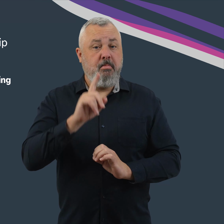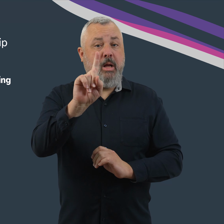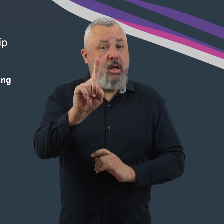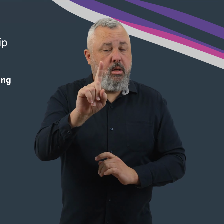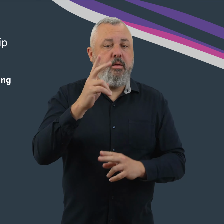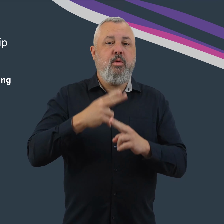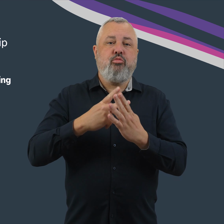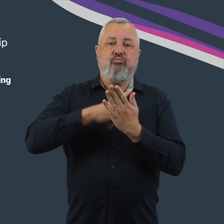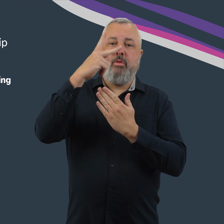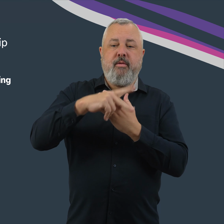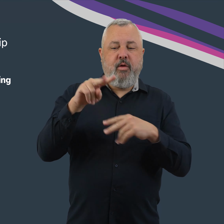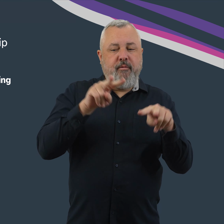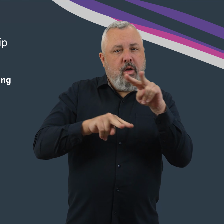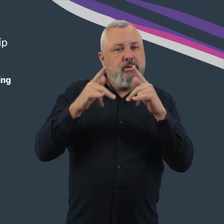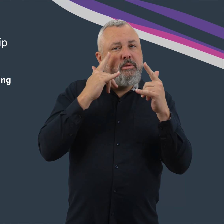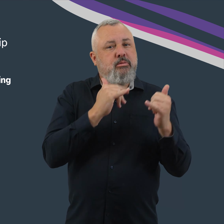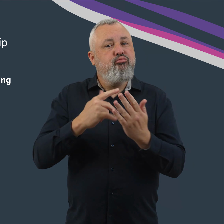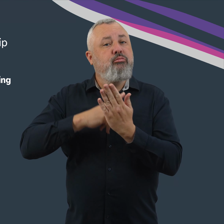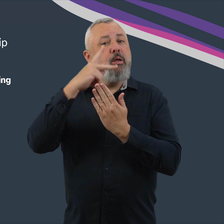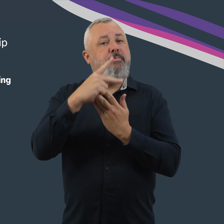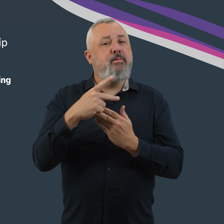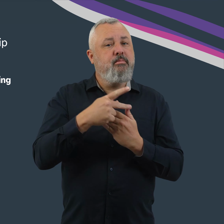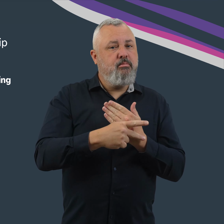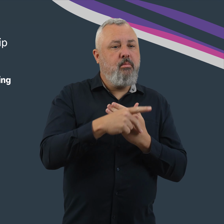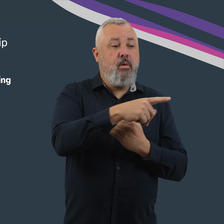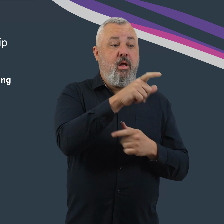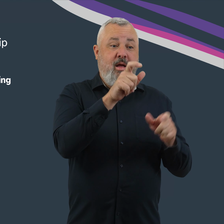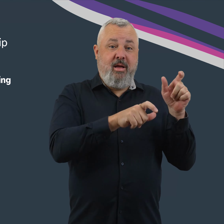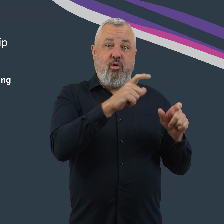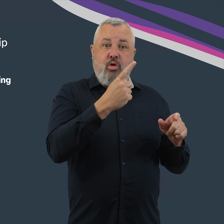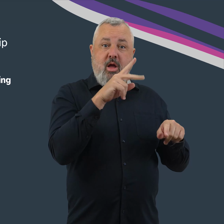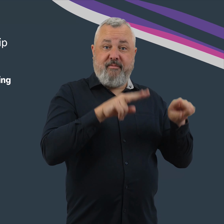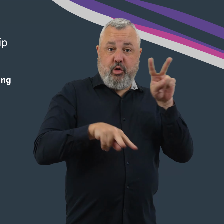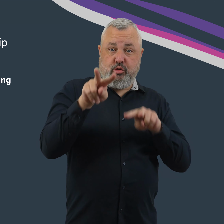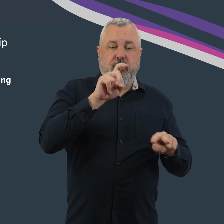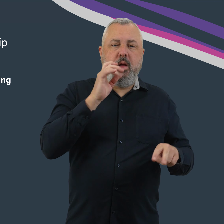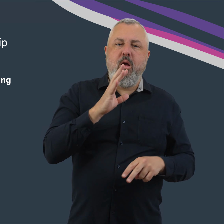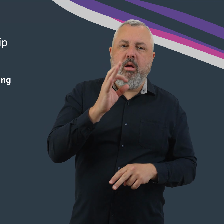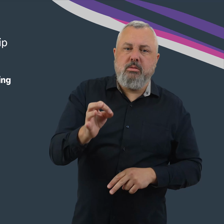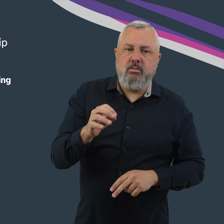However, as part of the program evaluation, evaluators will ask participants how